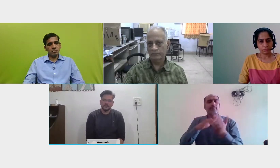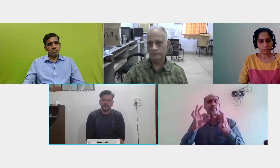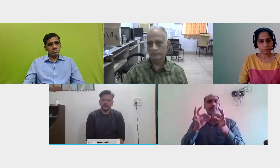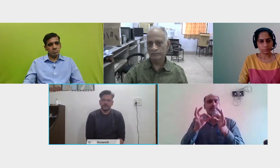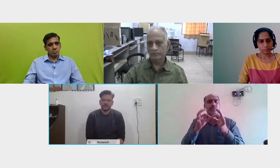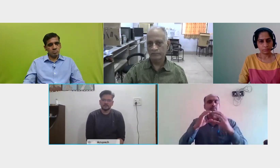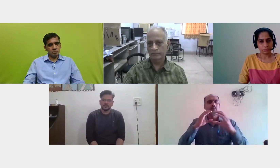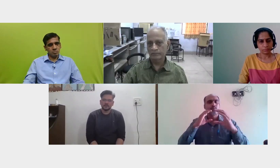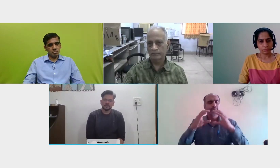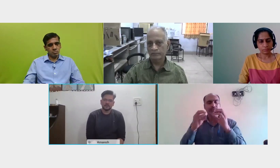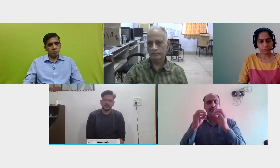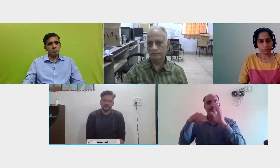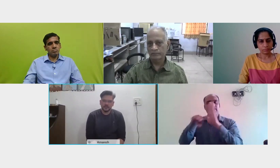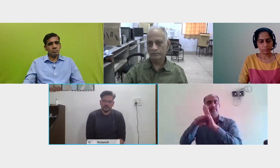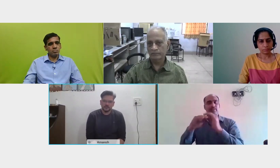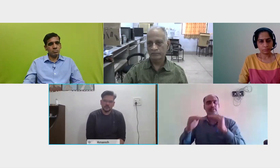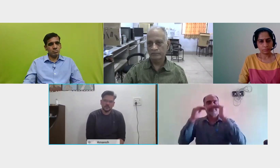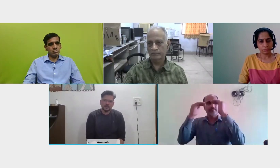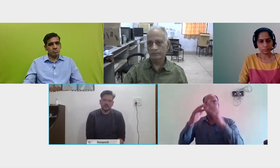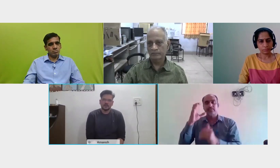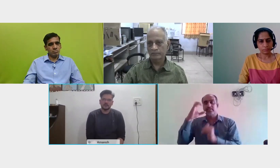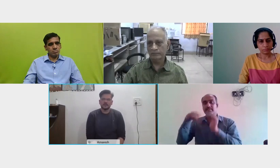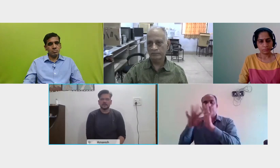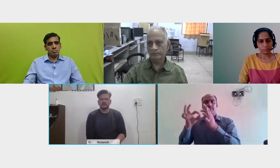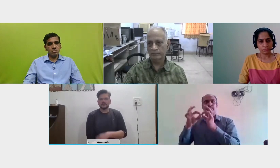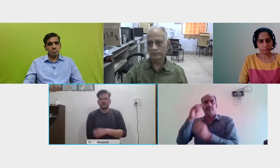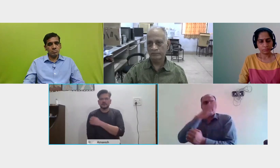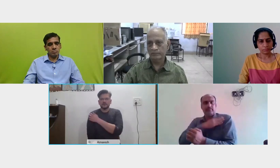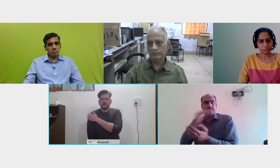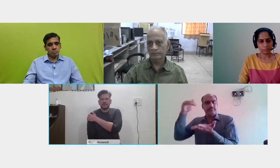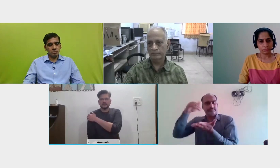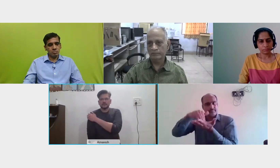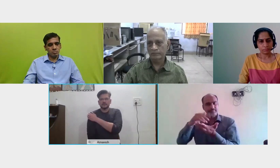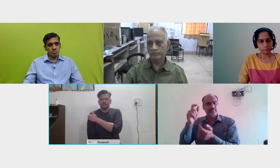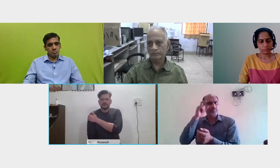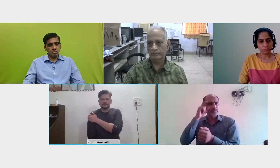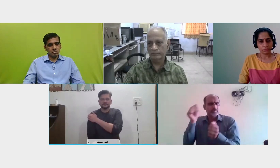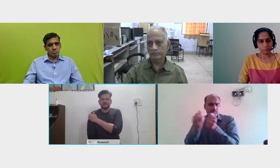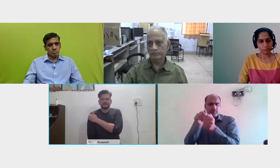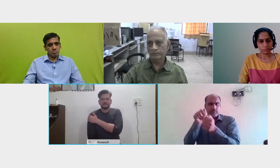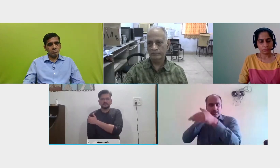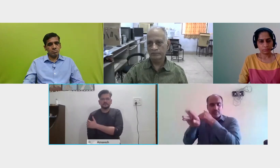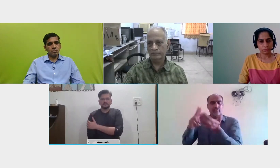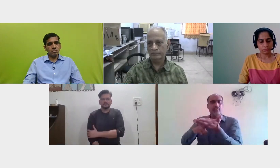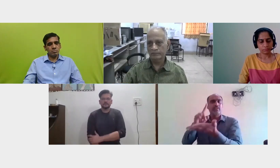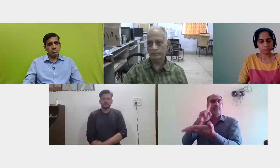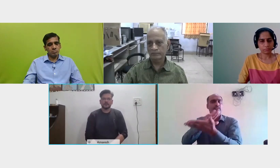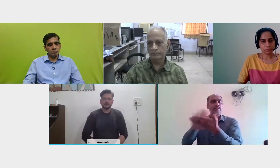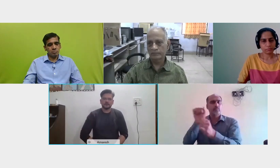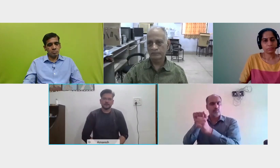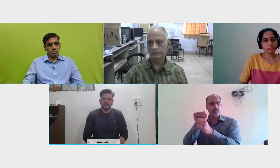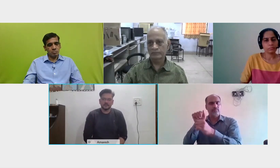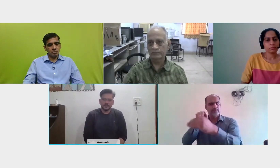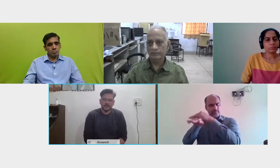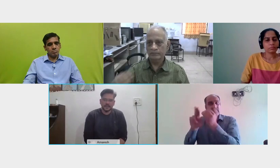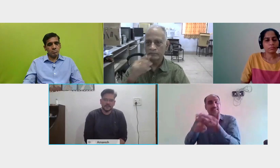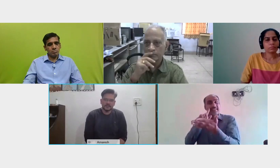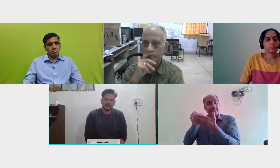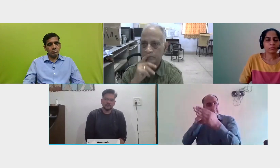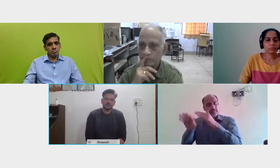had been here in the year 2000 and then later on we had this you know like level a, b, c